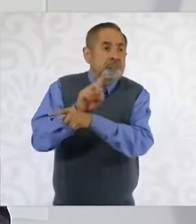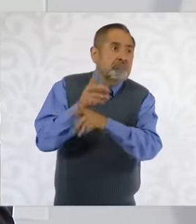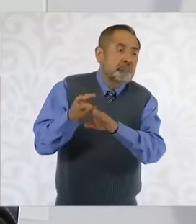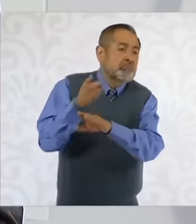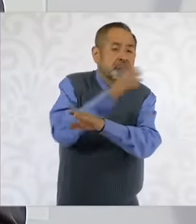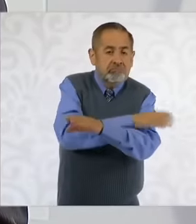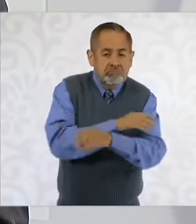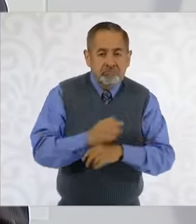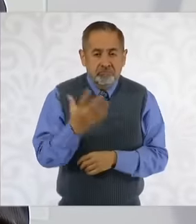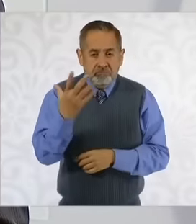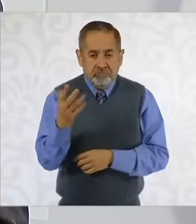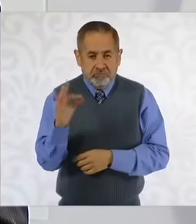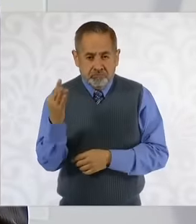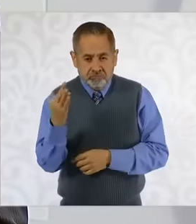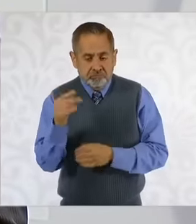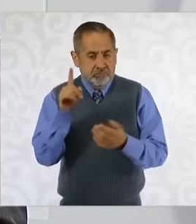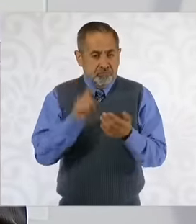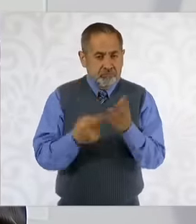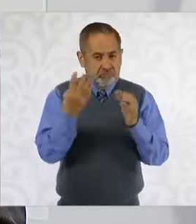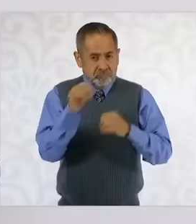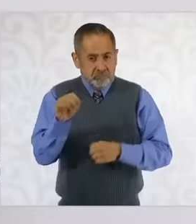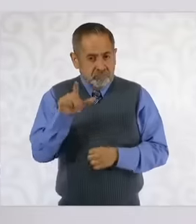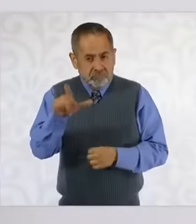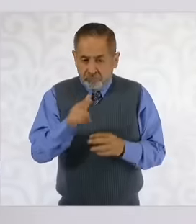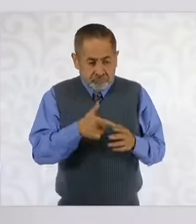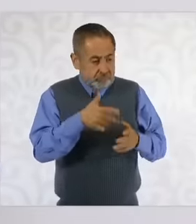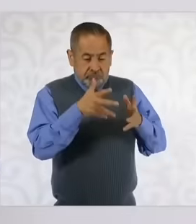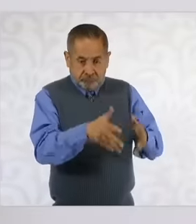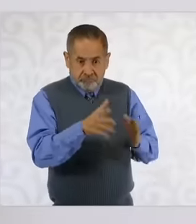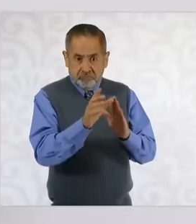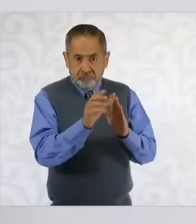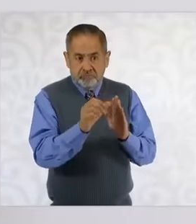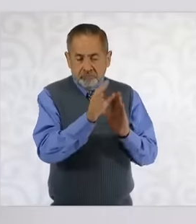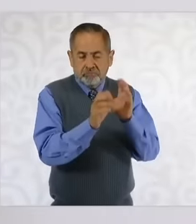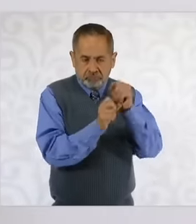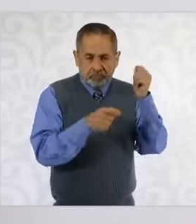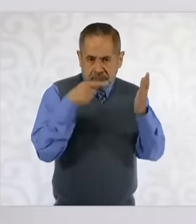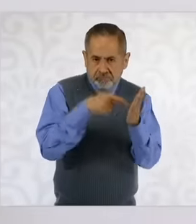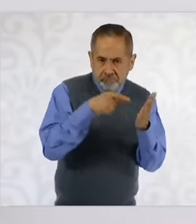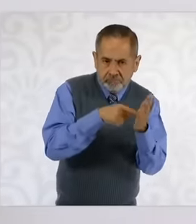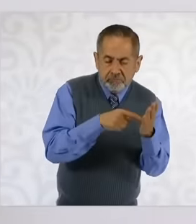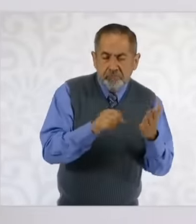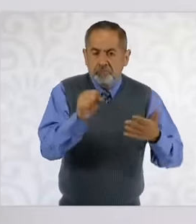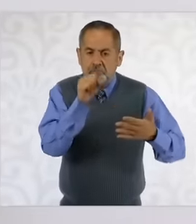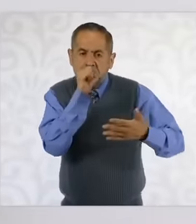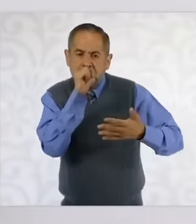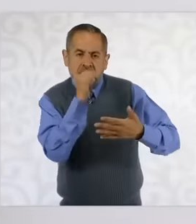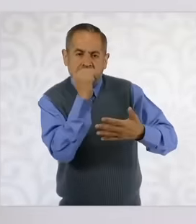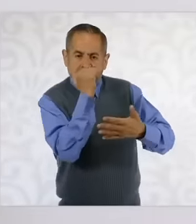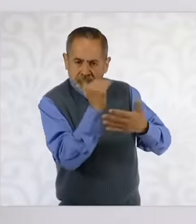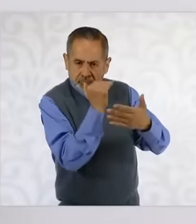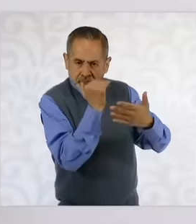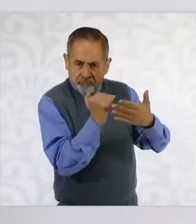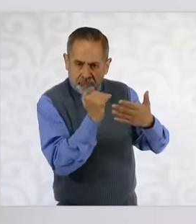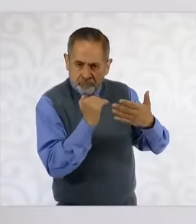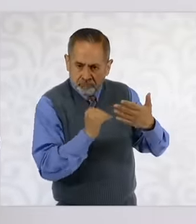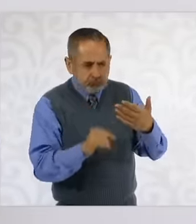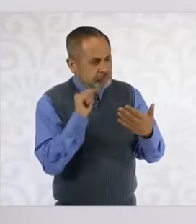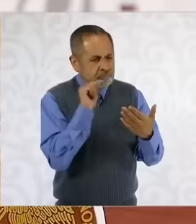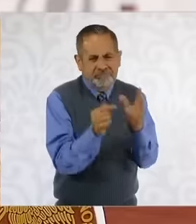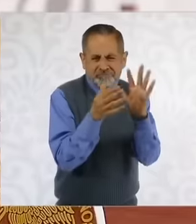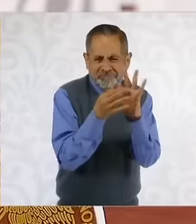February 5, 1917, establishes the body and procedure to carry out reforms